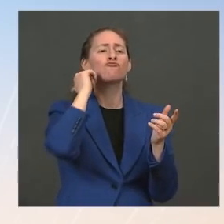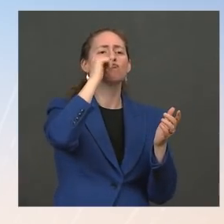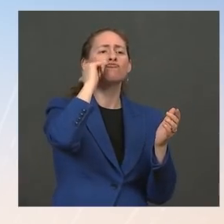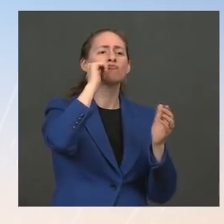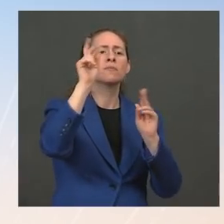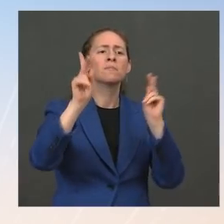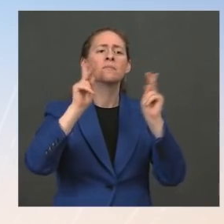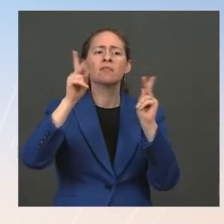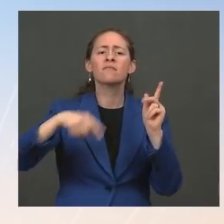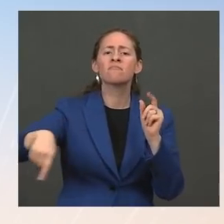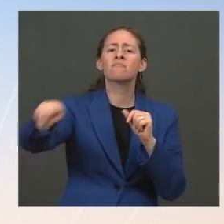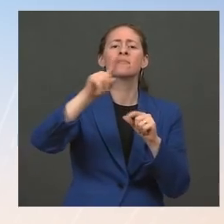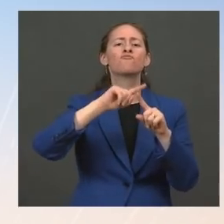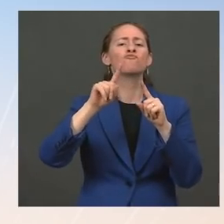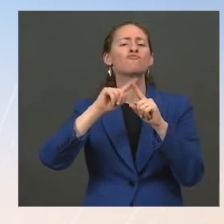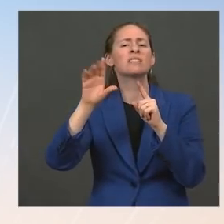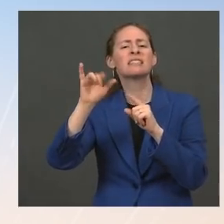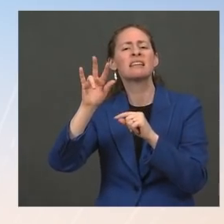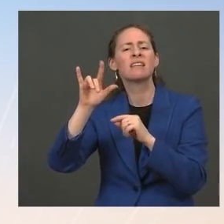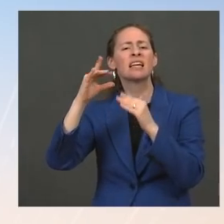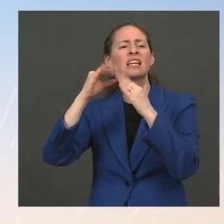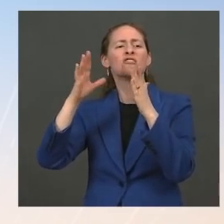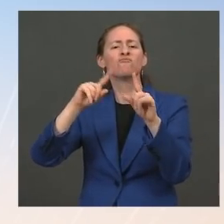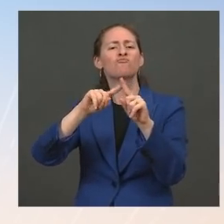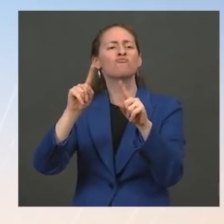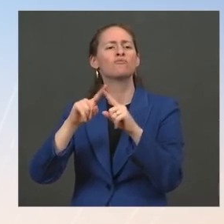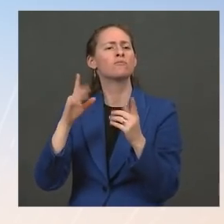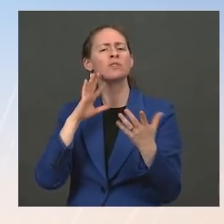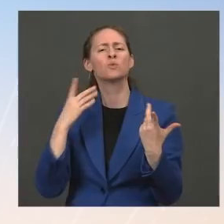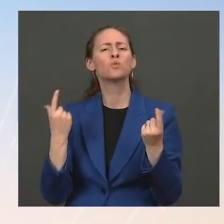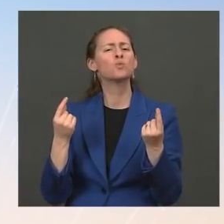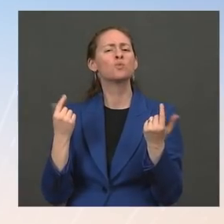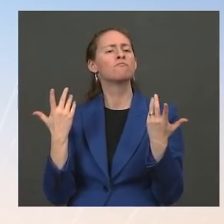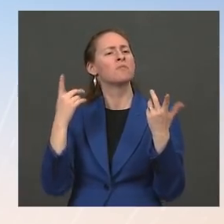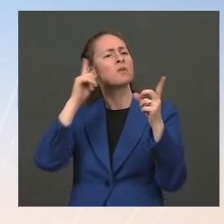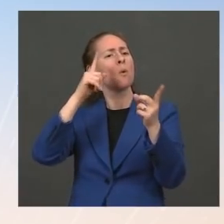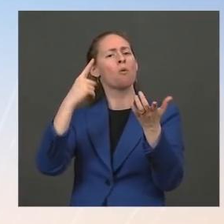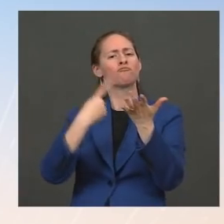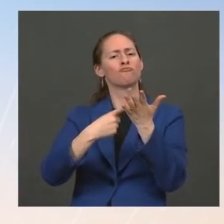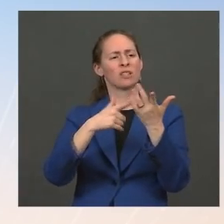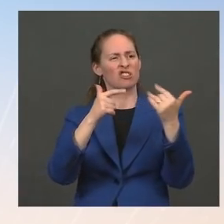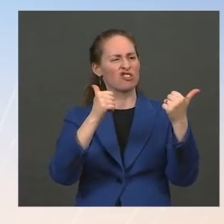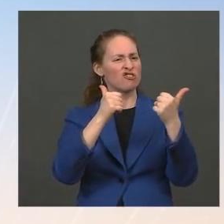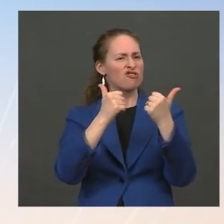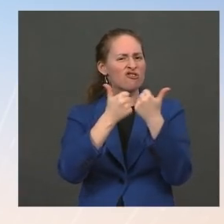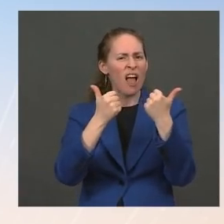to discuss the challenges and opportunities facing democratic governments and how democracies can deliver for their citizens